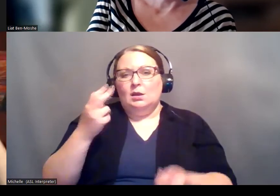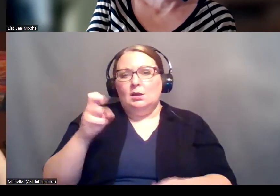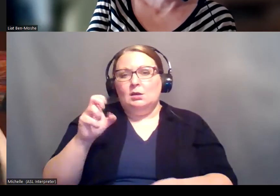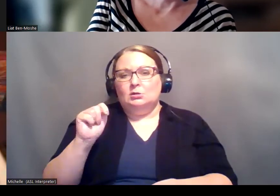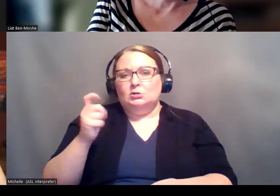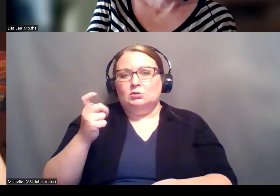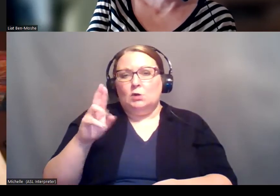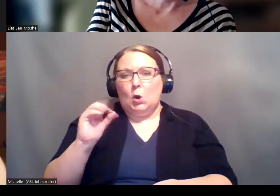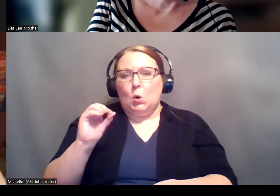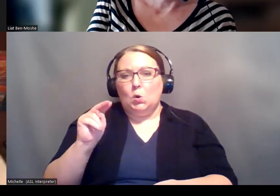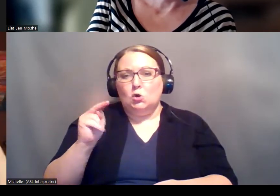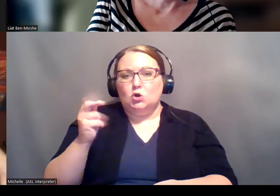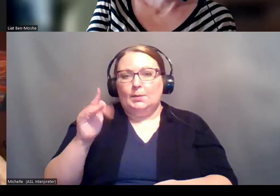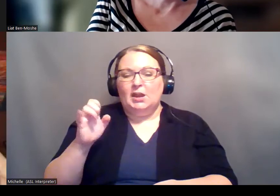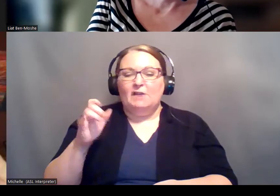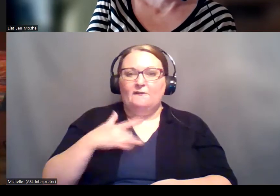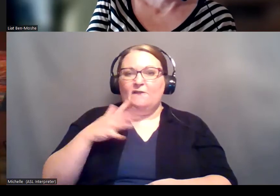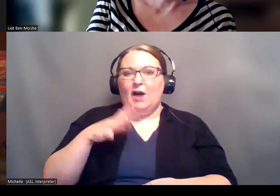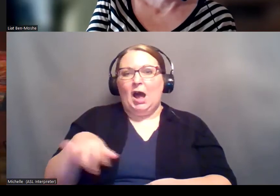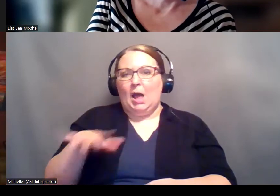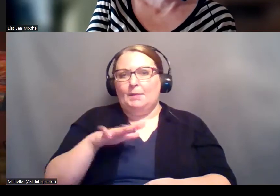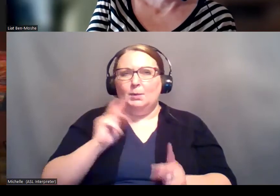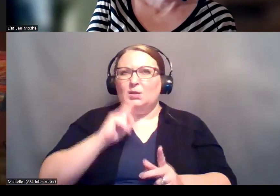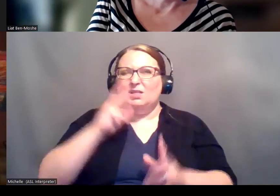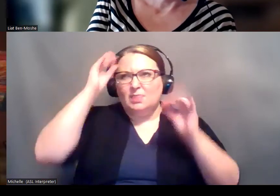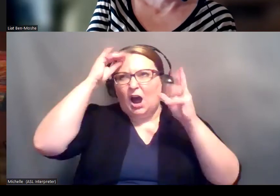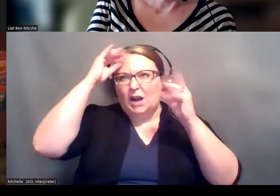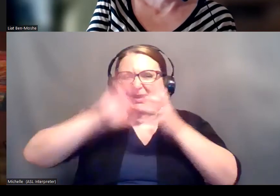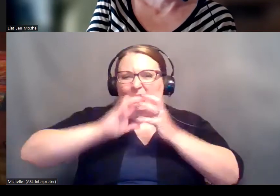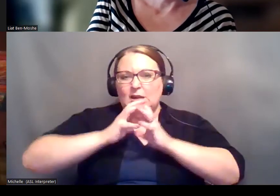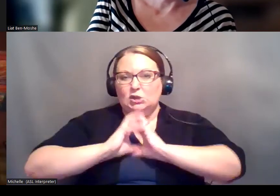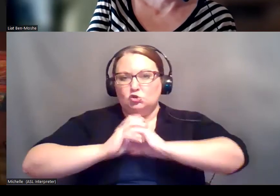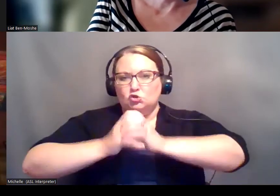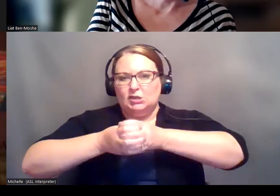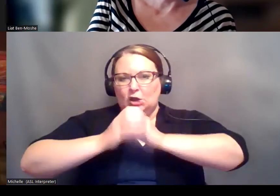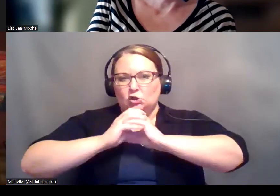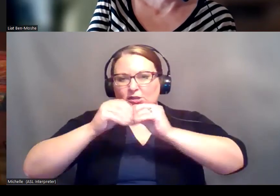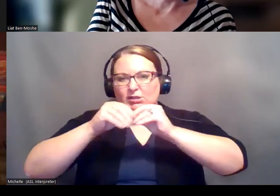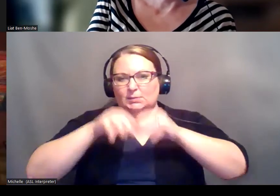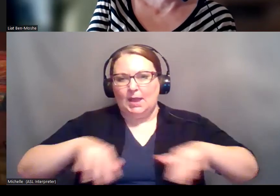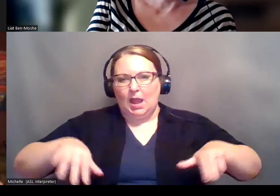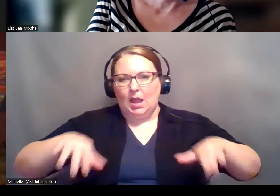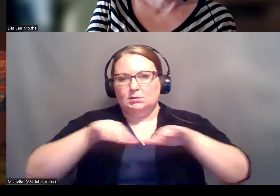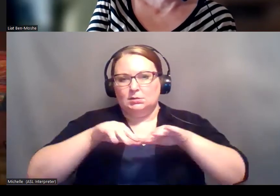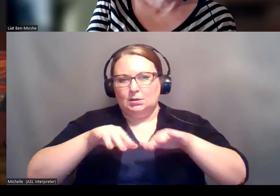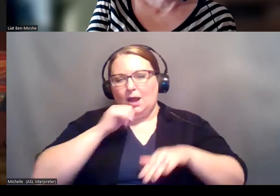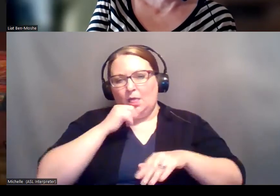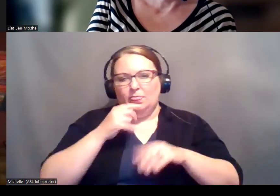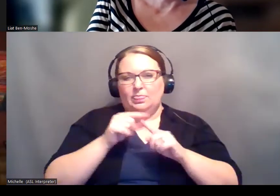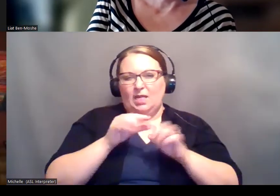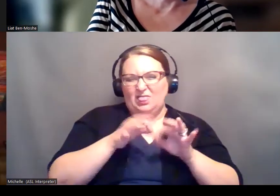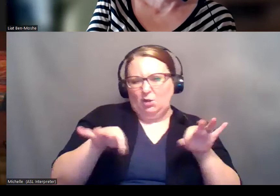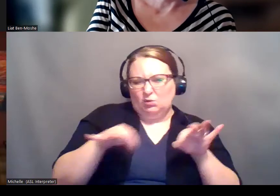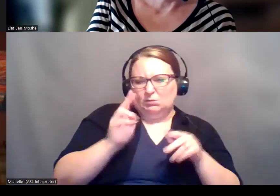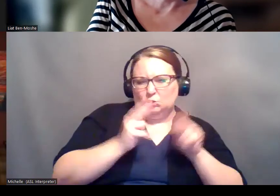that people really thought about it as an intersectional space, although it wasn't necessarily the language people used all the time at that time.